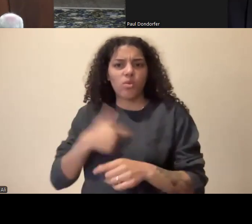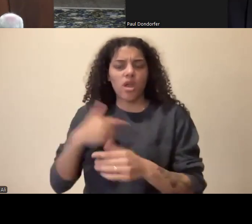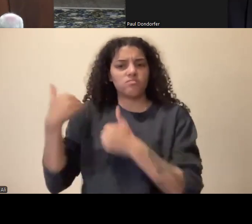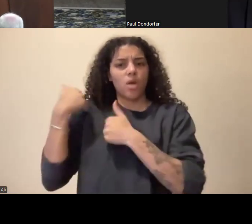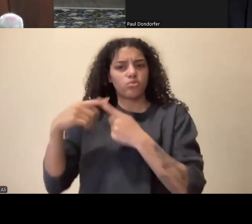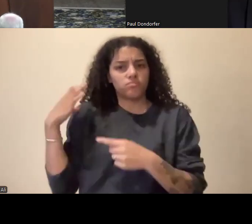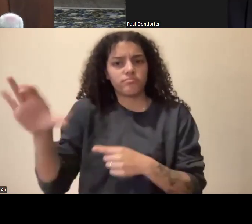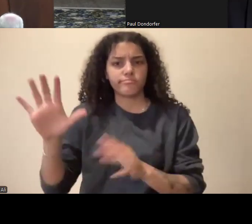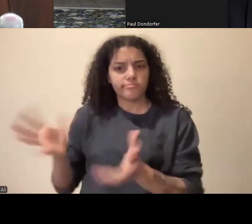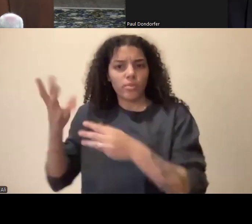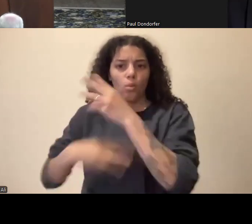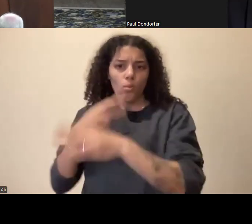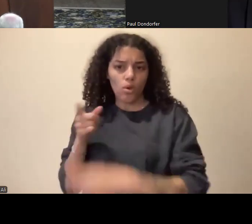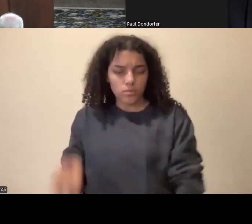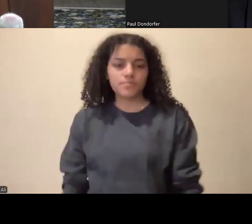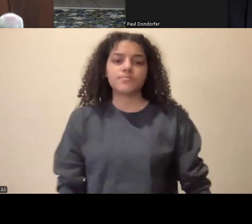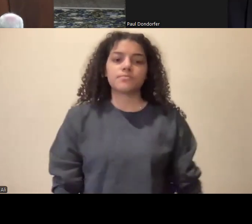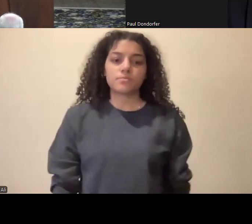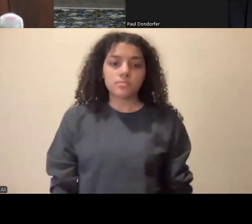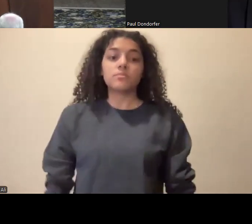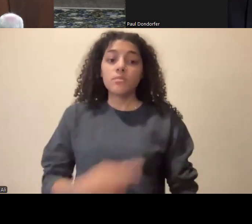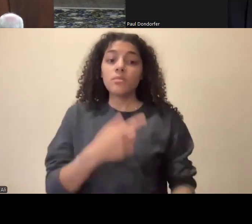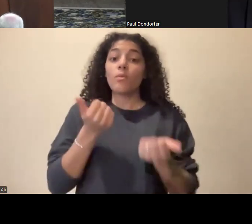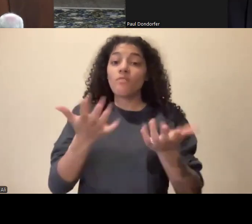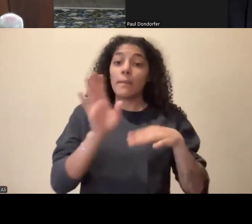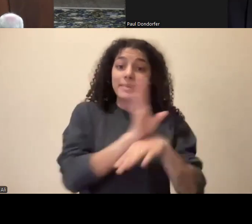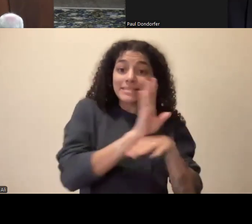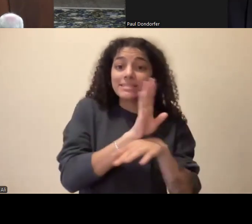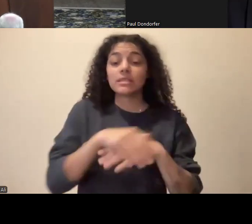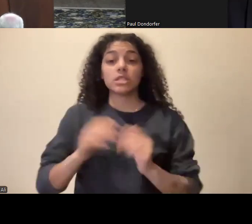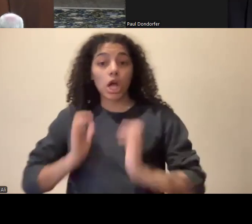continues to provide businesses and consumers with an eco-conscious alternative to single-use